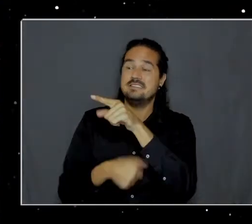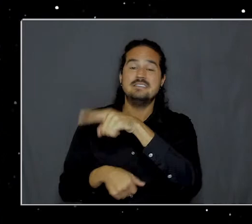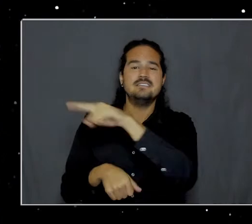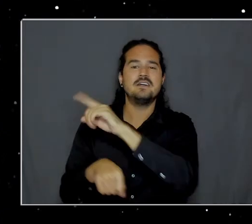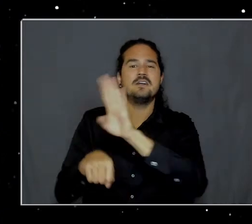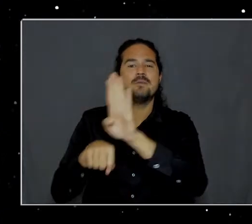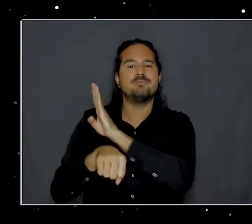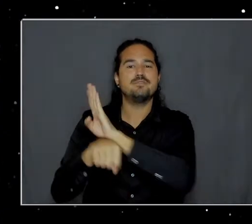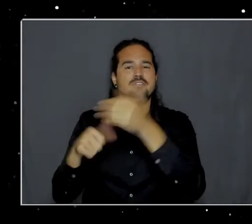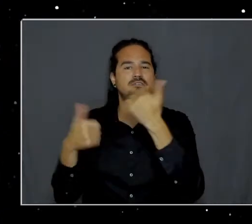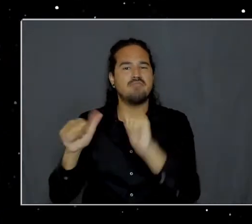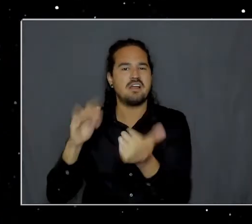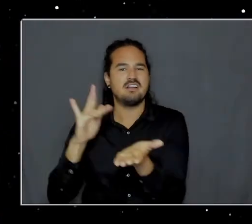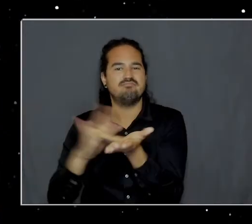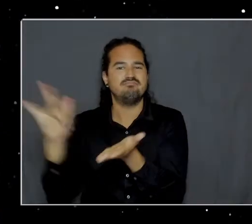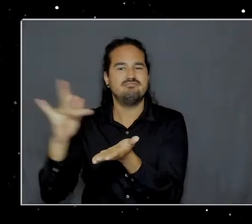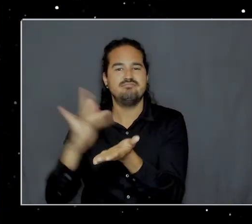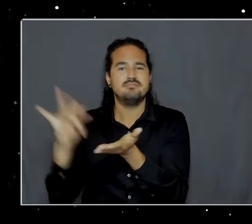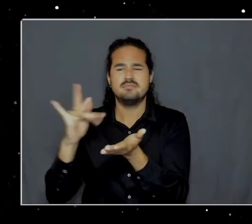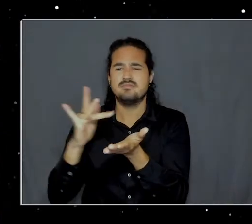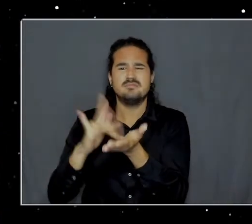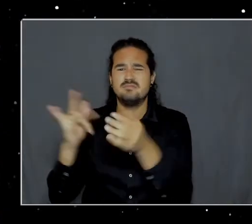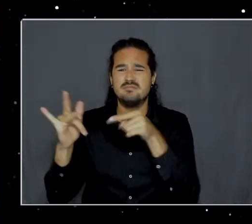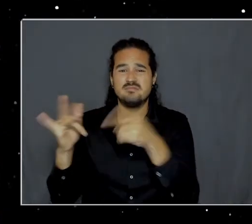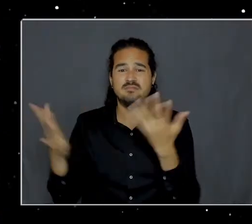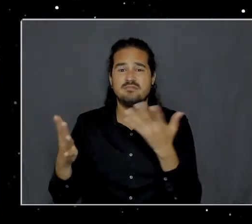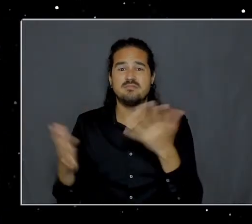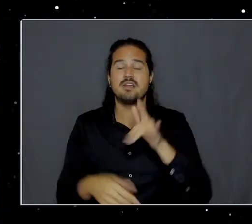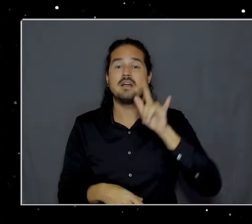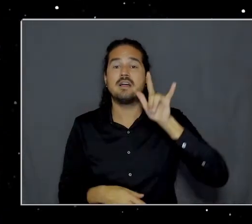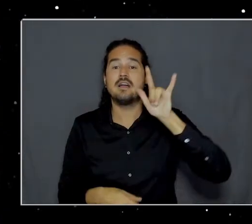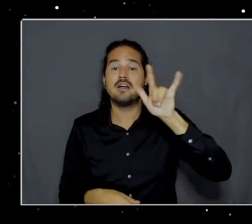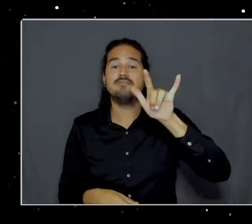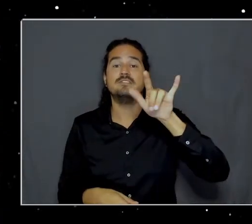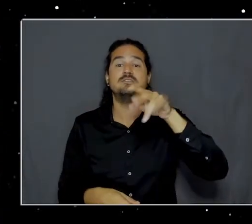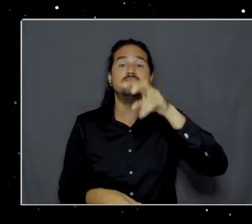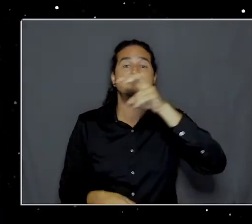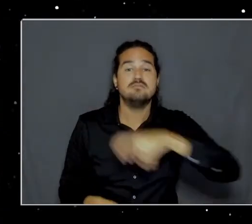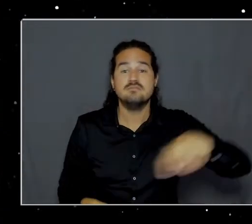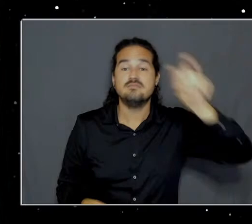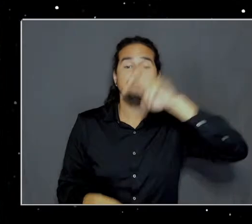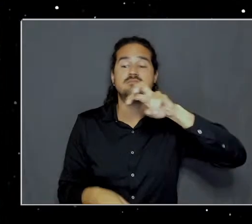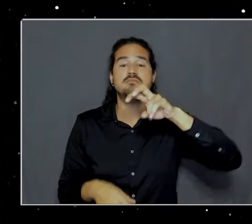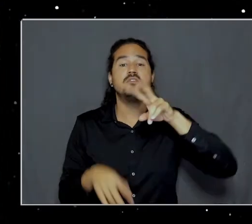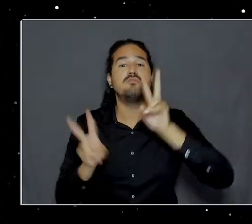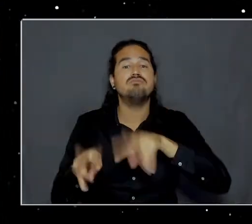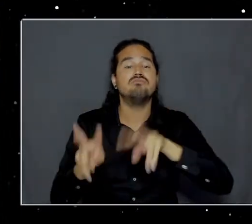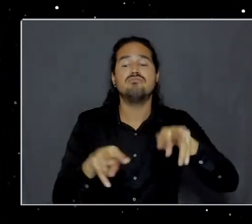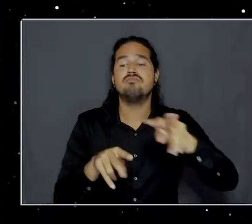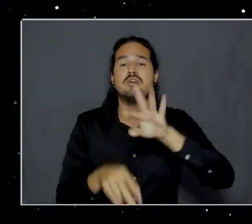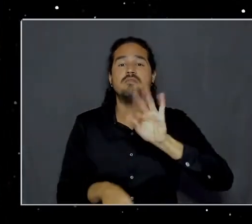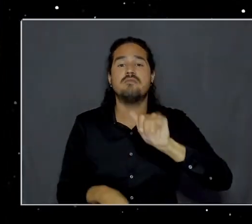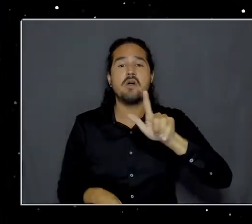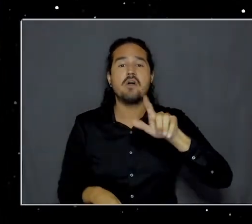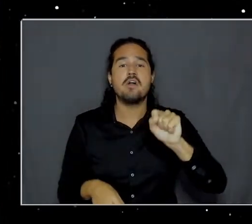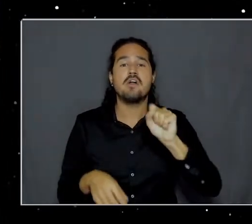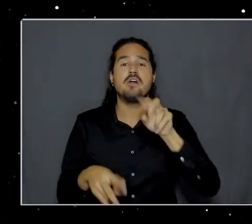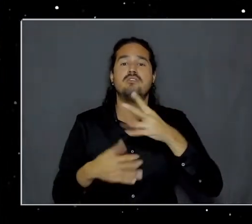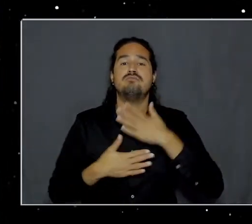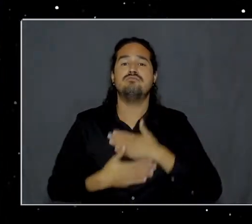EXPLOITATION. THIS COMMERCIAL EXPLOITATION INCLUDES AVIATION TOURISM THAT